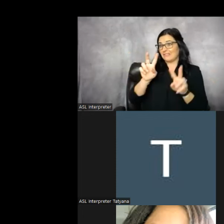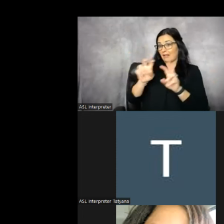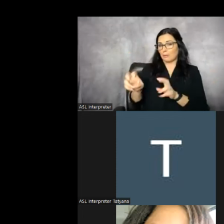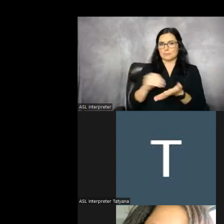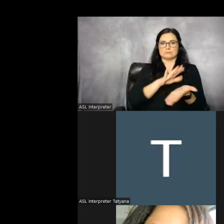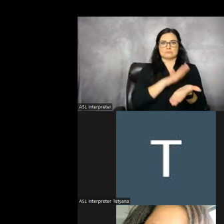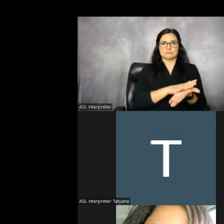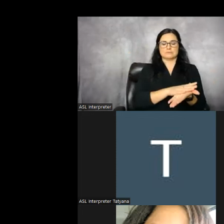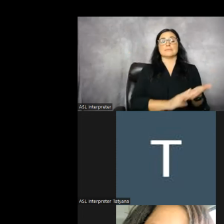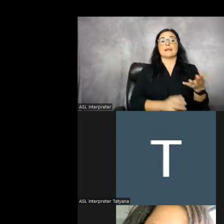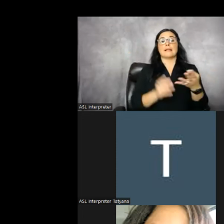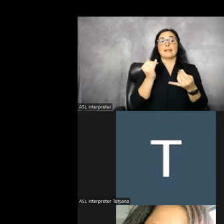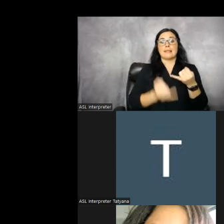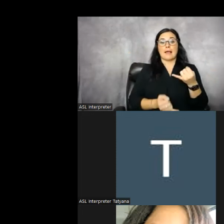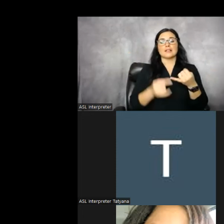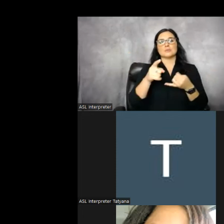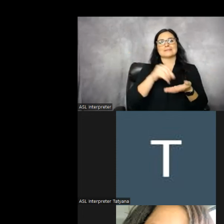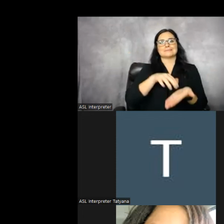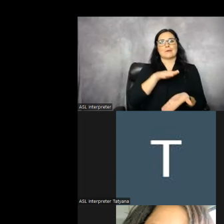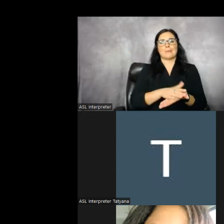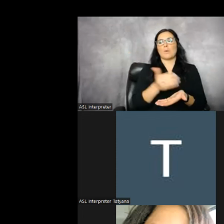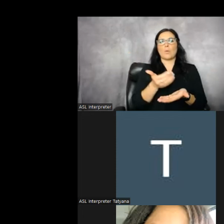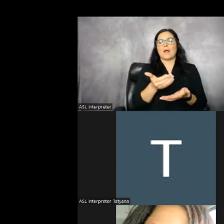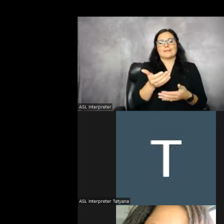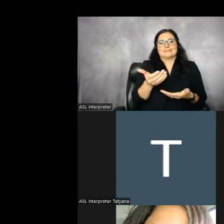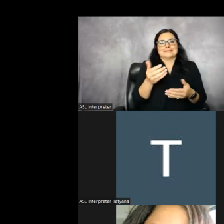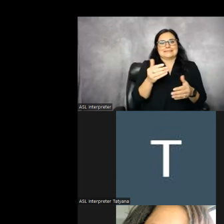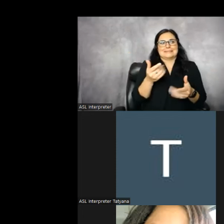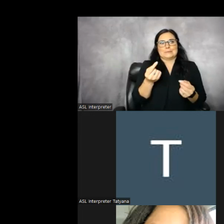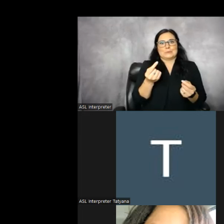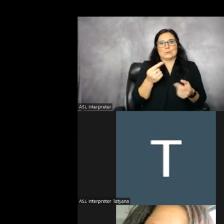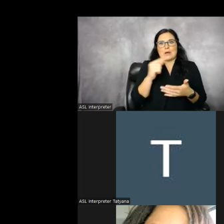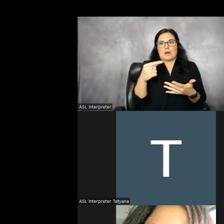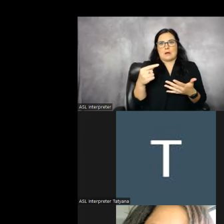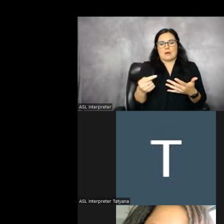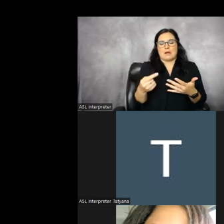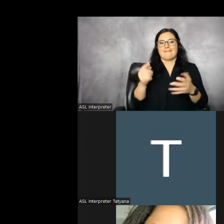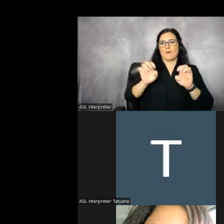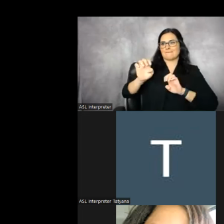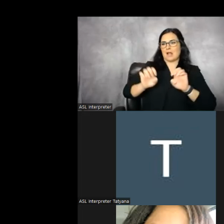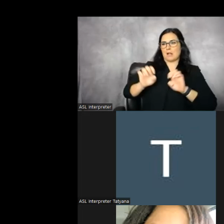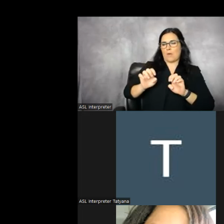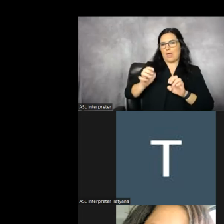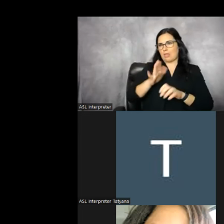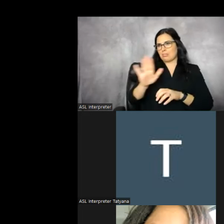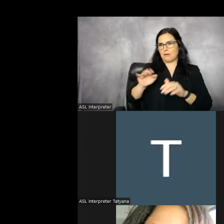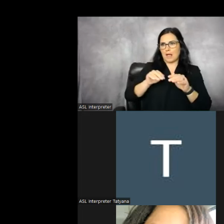And then lastly, we need to document what steps we took to evaluate the accessibility conformance levels for each